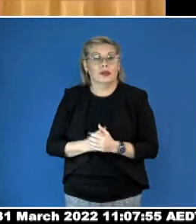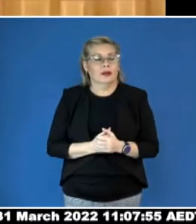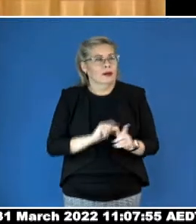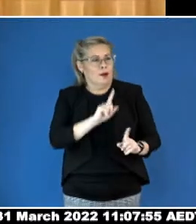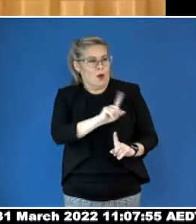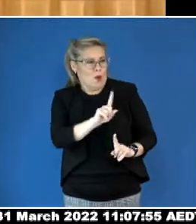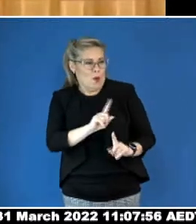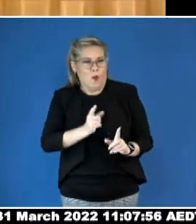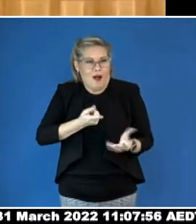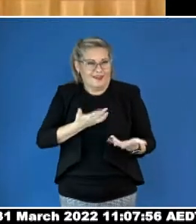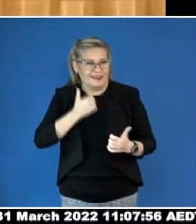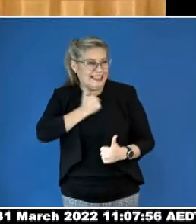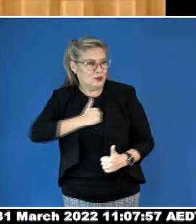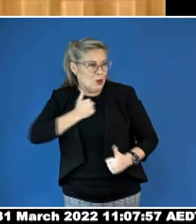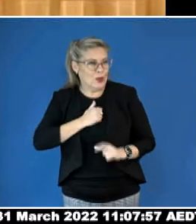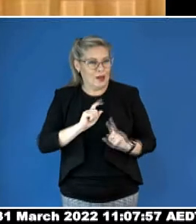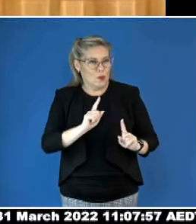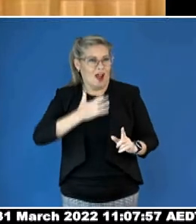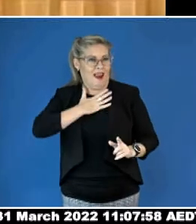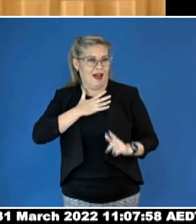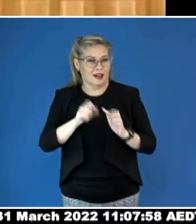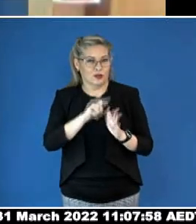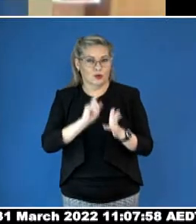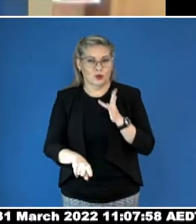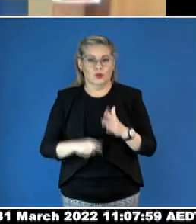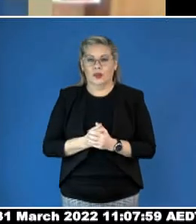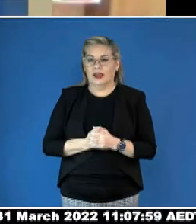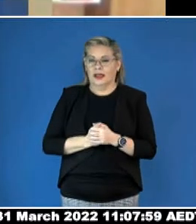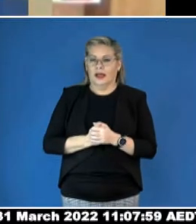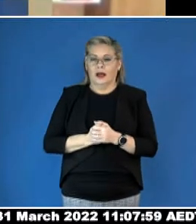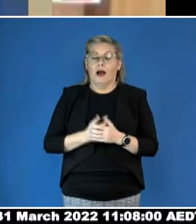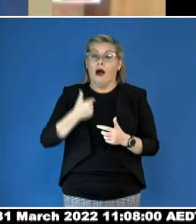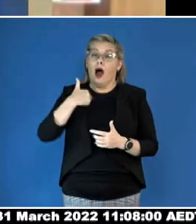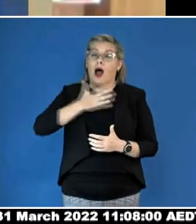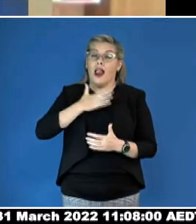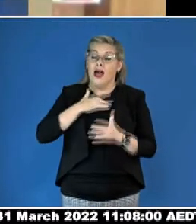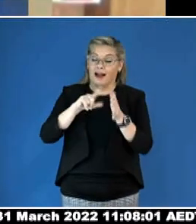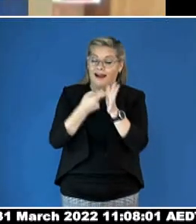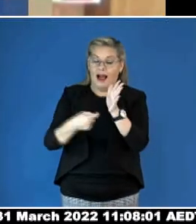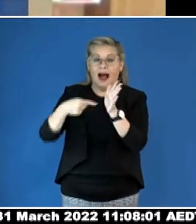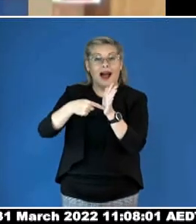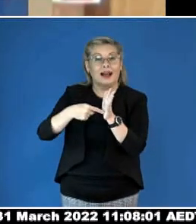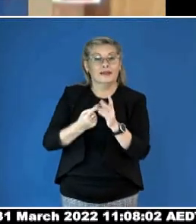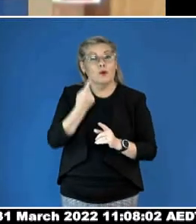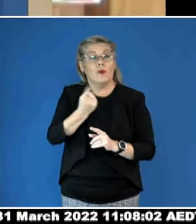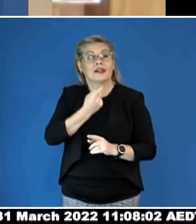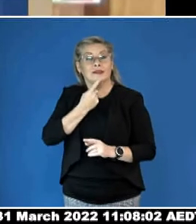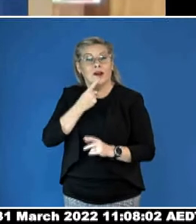you are hanging out? NIKY: Well, I like doing diamond art and that, yeah. And then helping mum and dad with the [REDACTED].